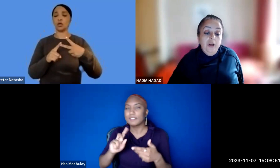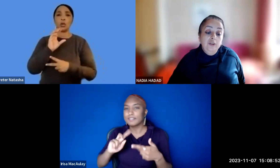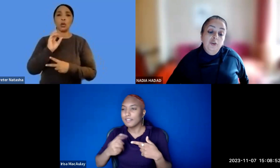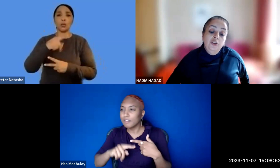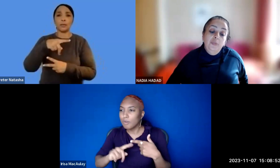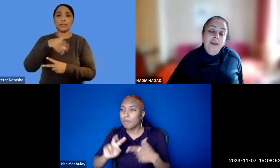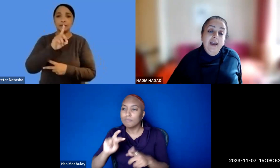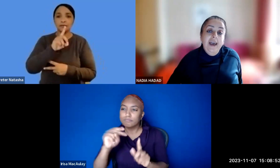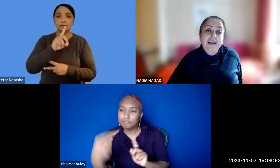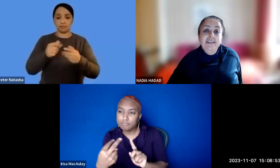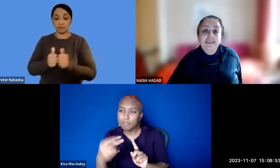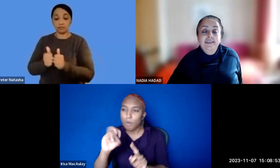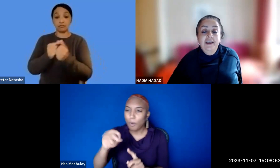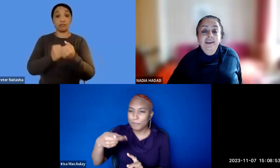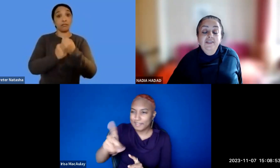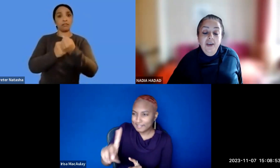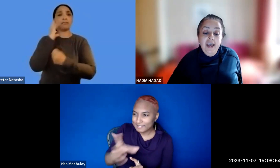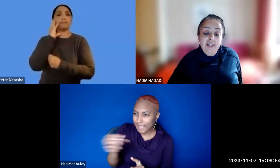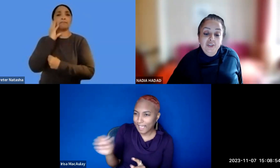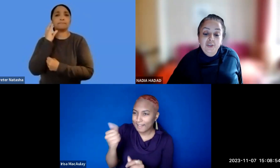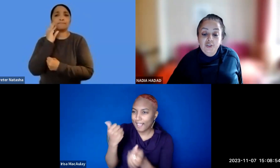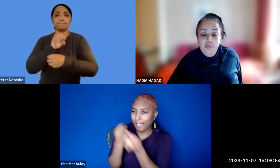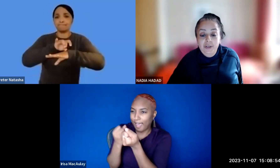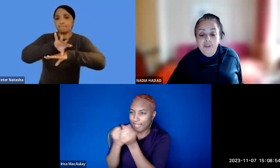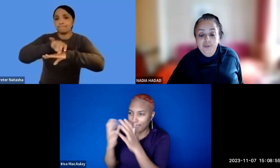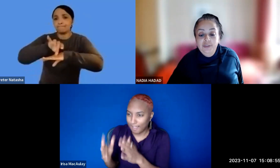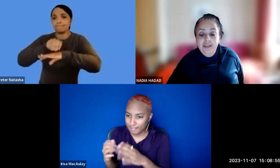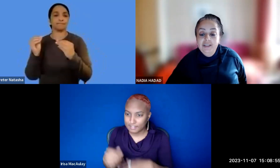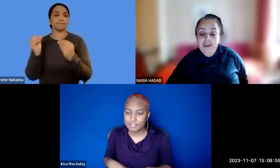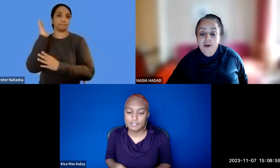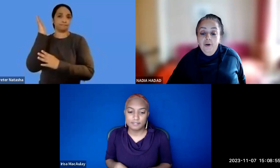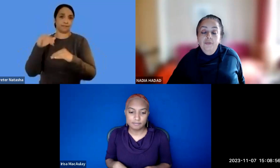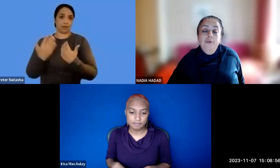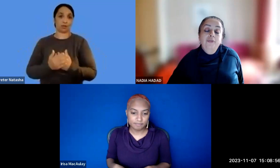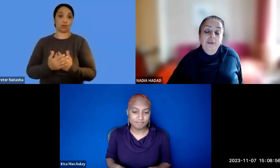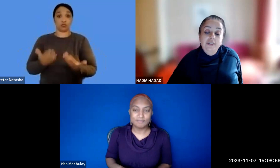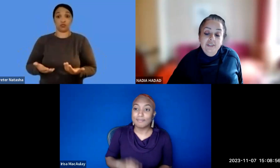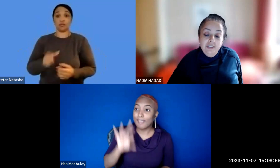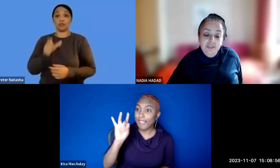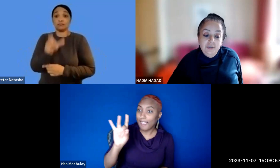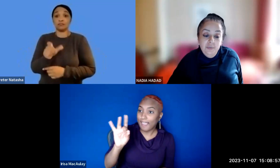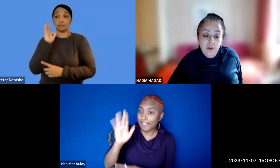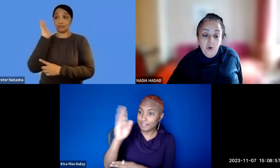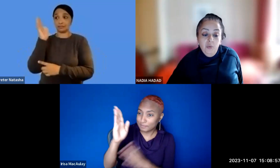We are joined by eight excellent speakers today, four for each section,